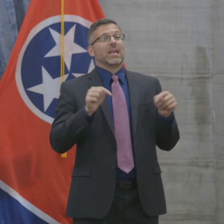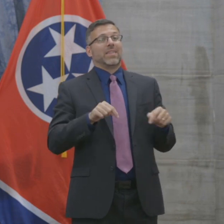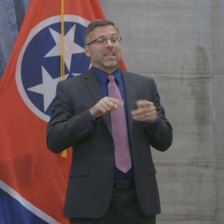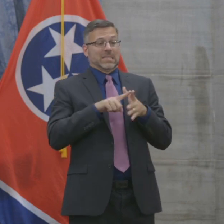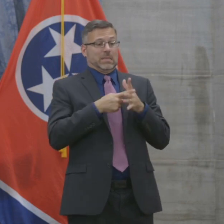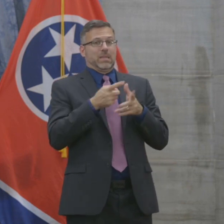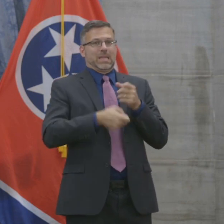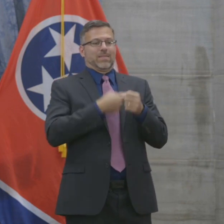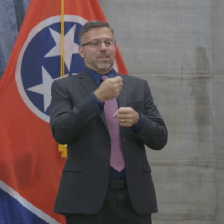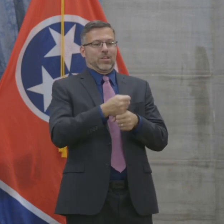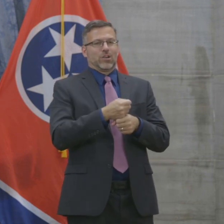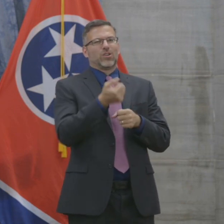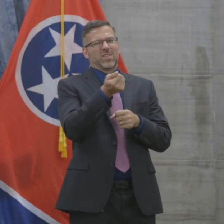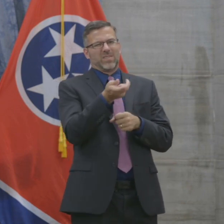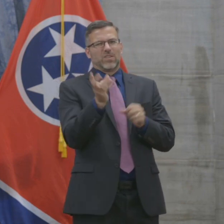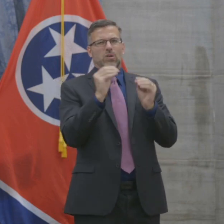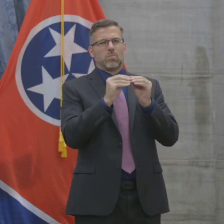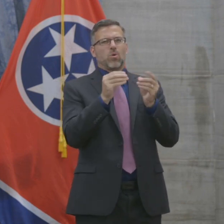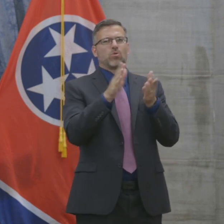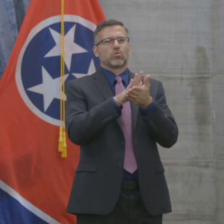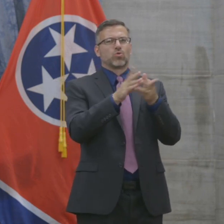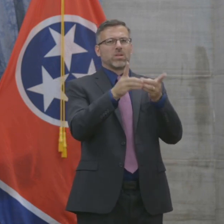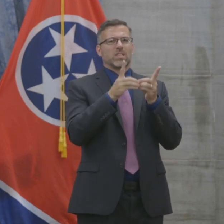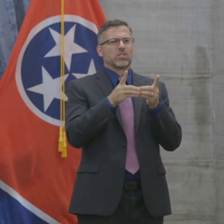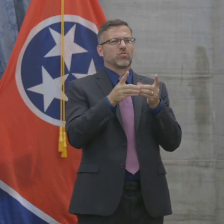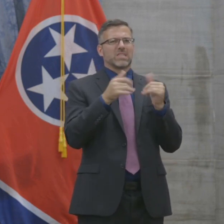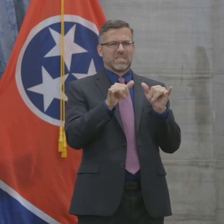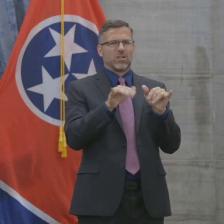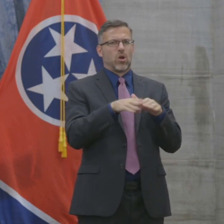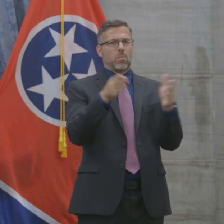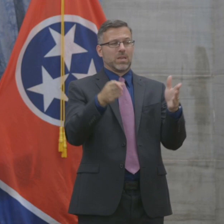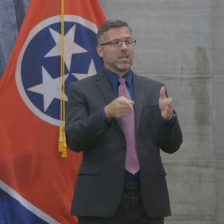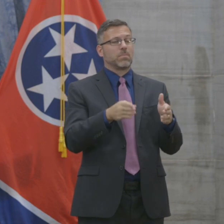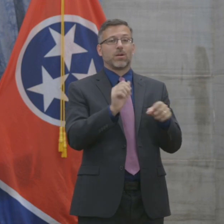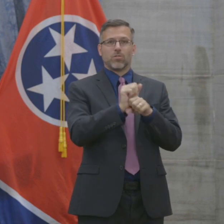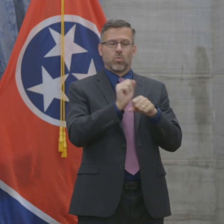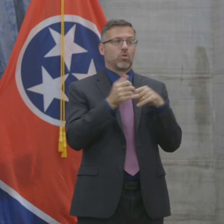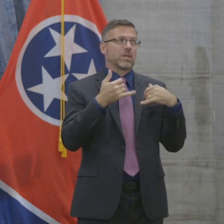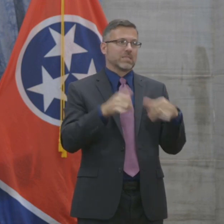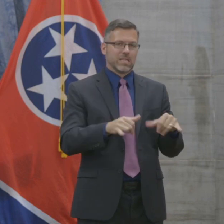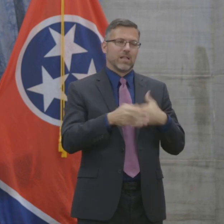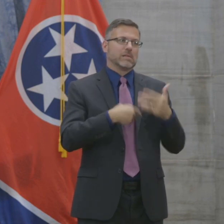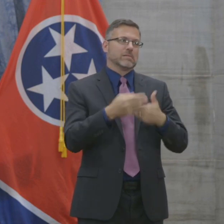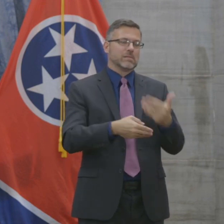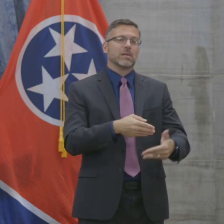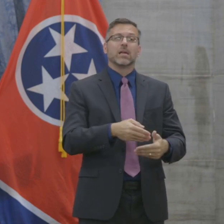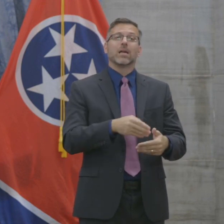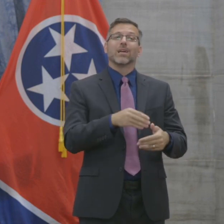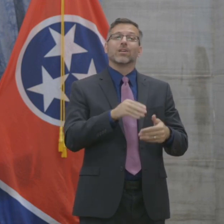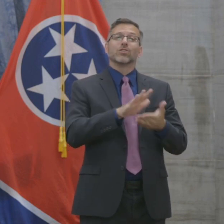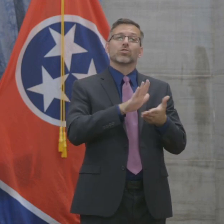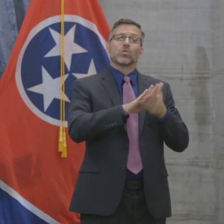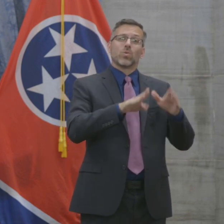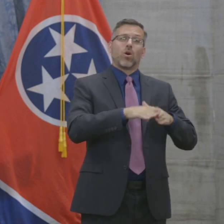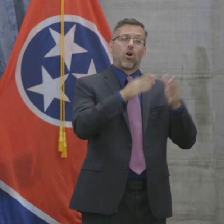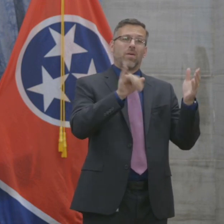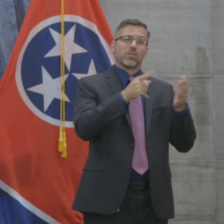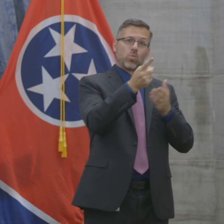educators across the state. There's been $1 million to help teachers earn a special education additional endorsement. That's one of our high need areas across the